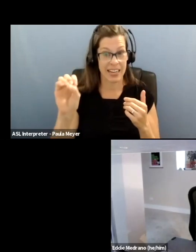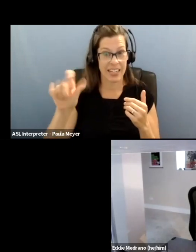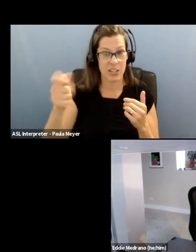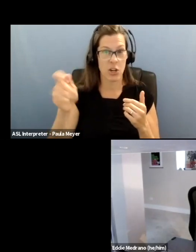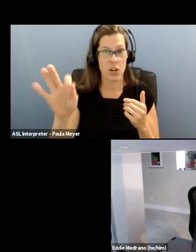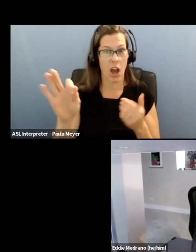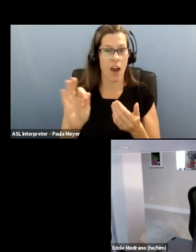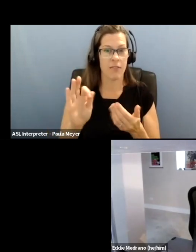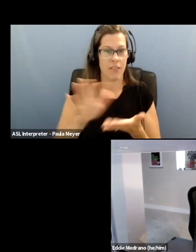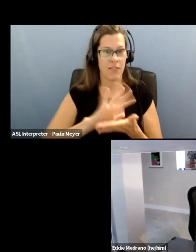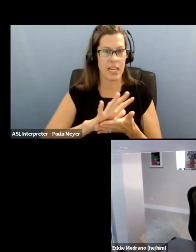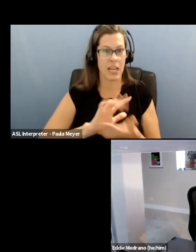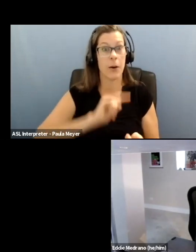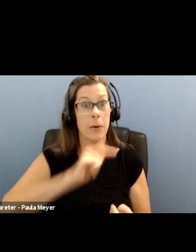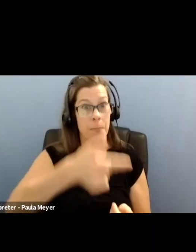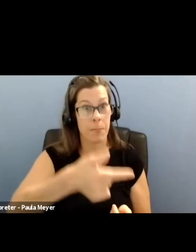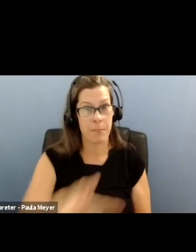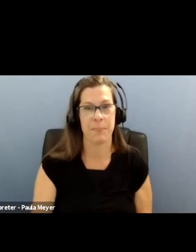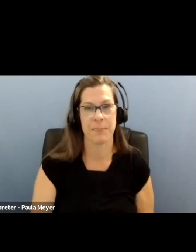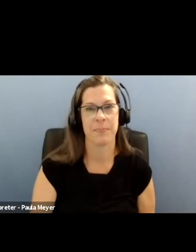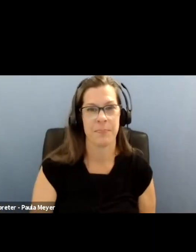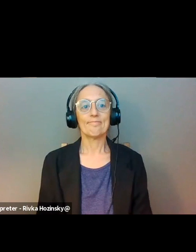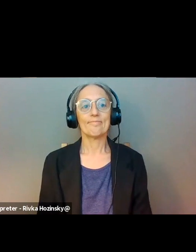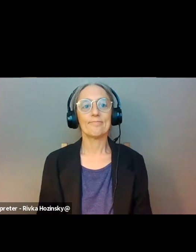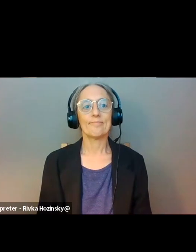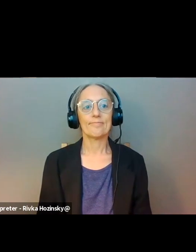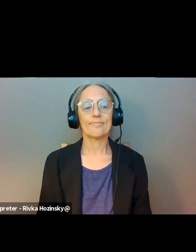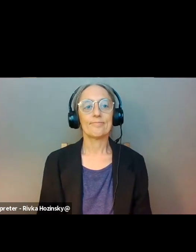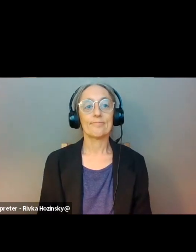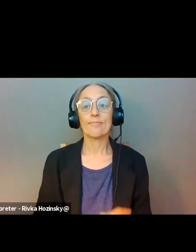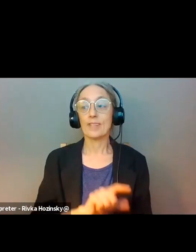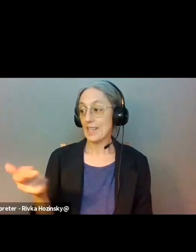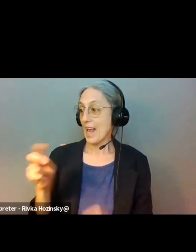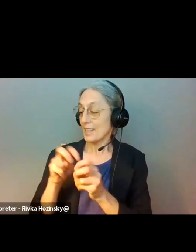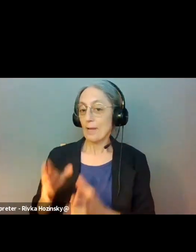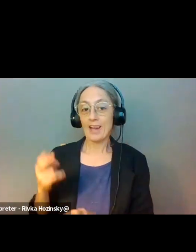and we'll move on to the next panelist, which I not forget to introduce this time.